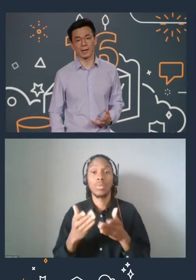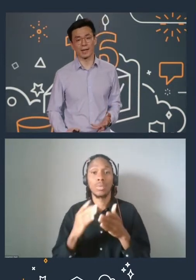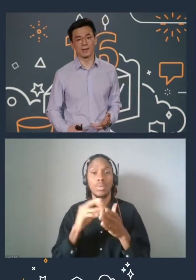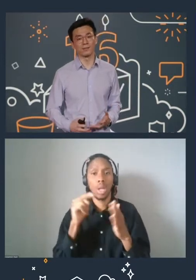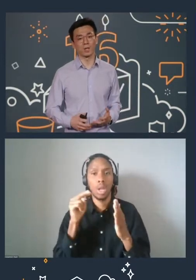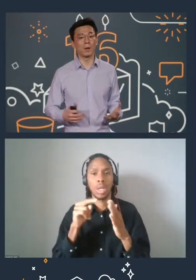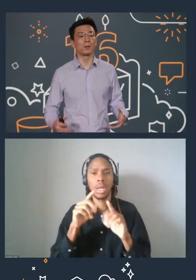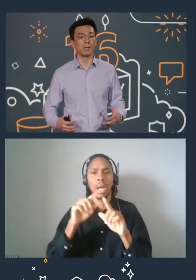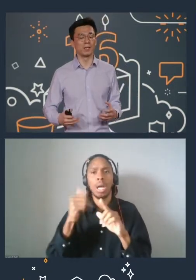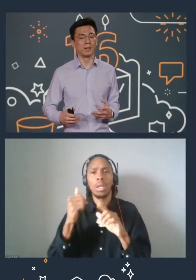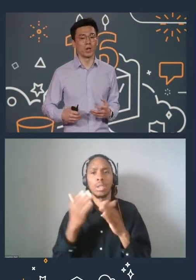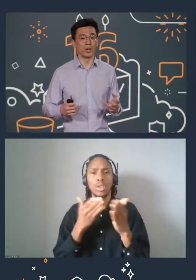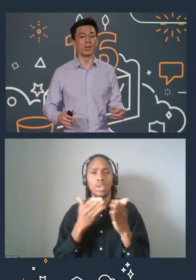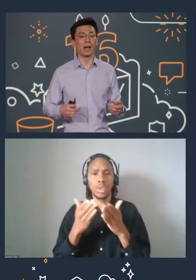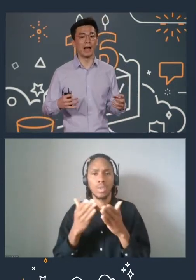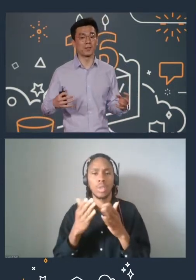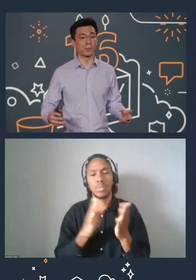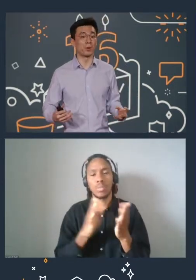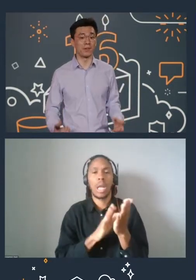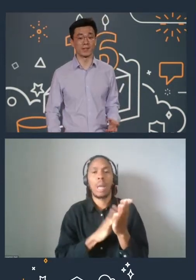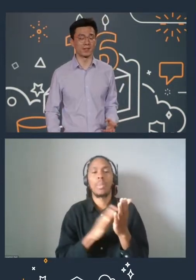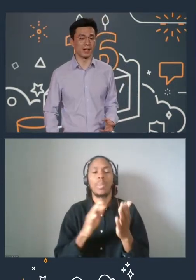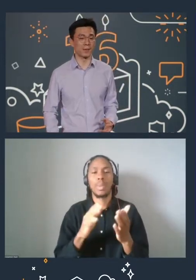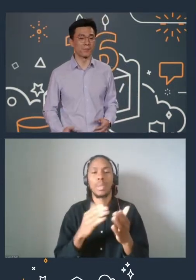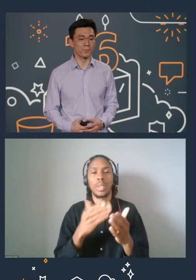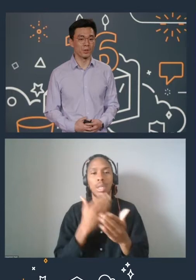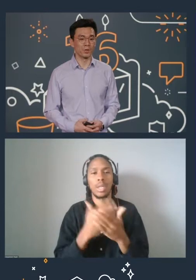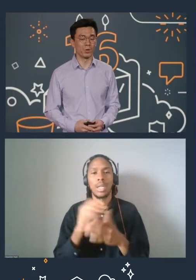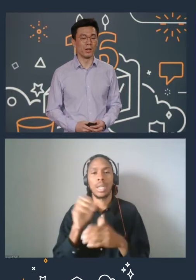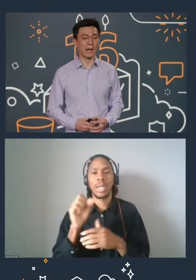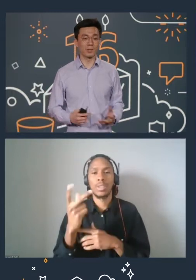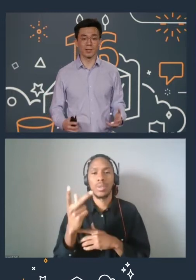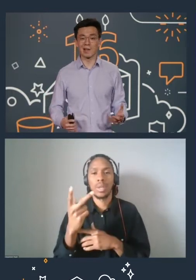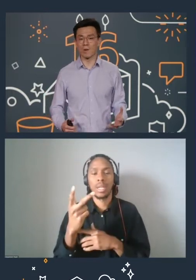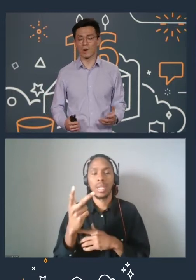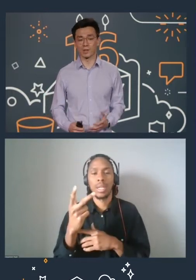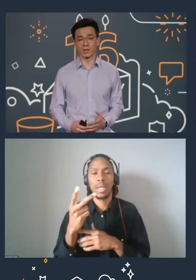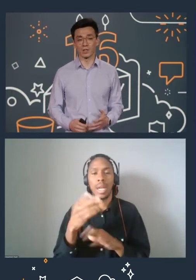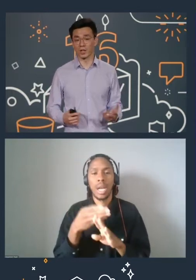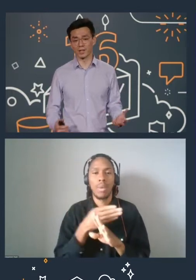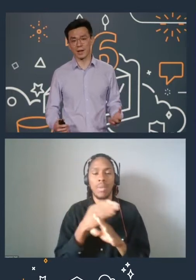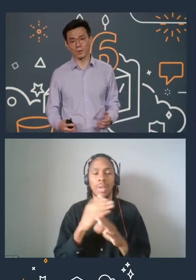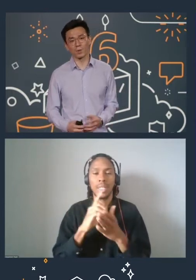that can complement a good S3 prefix design. So Amazon EMR is a good example